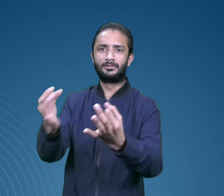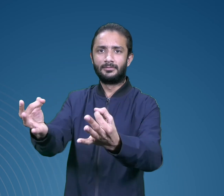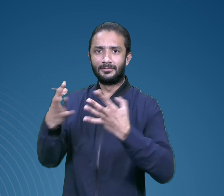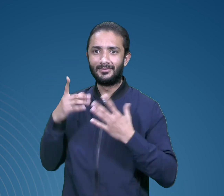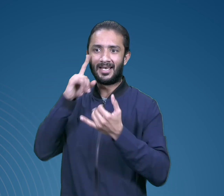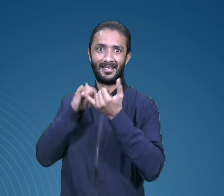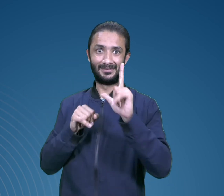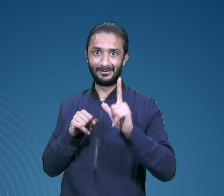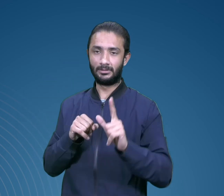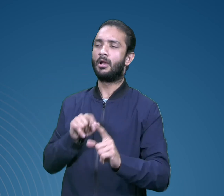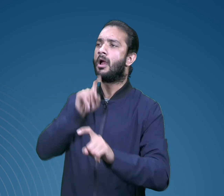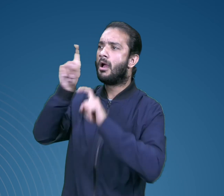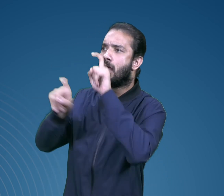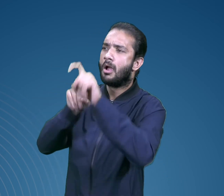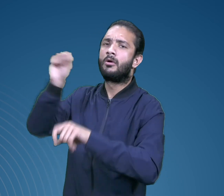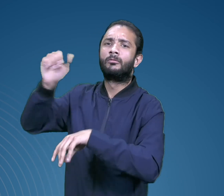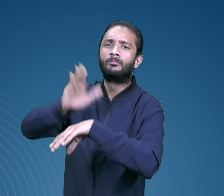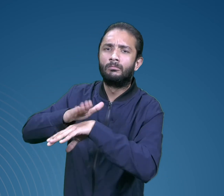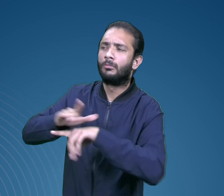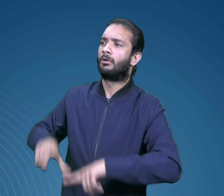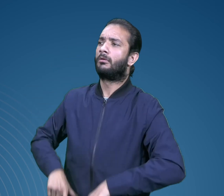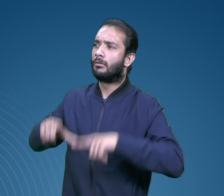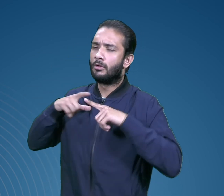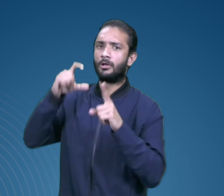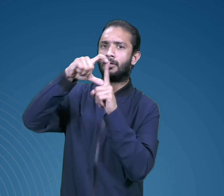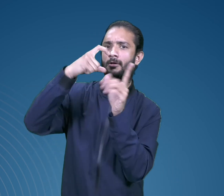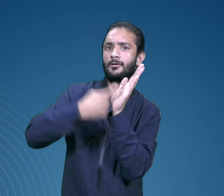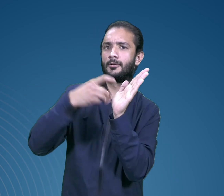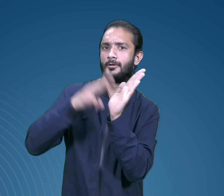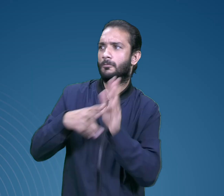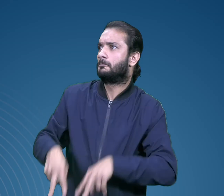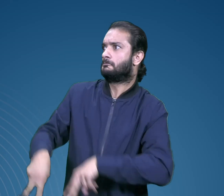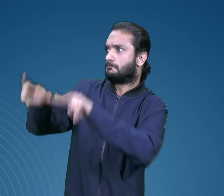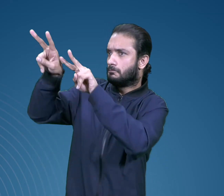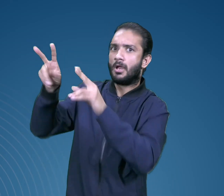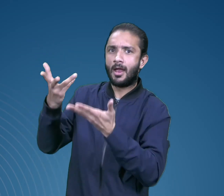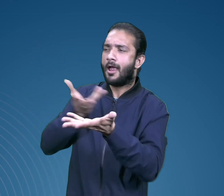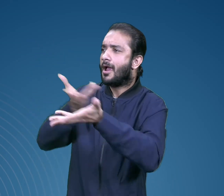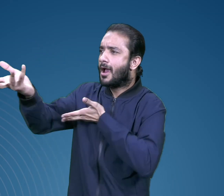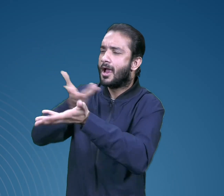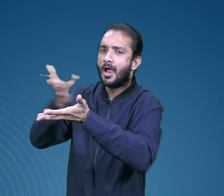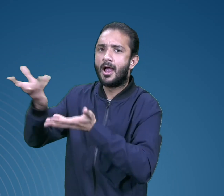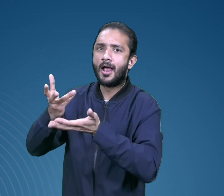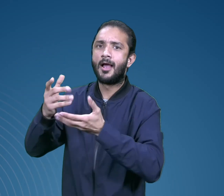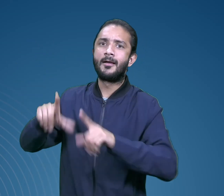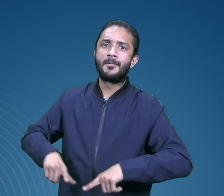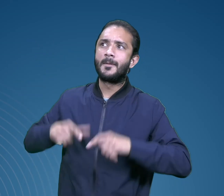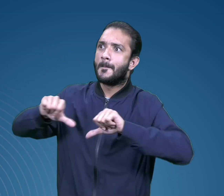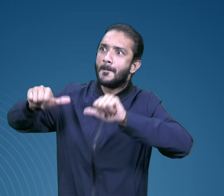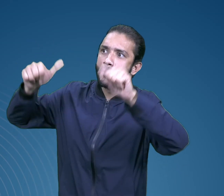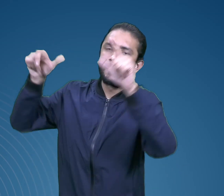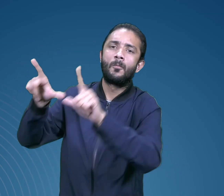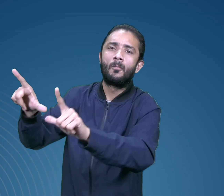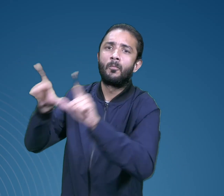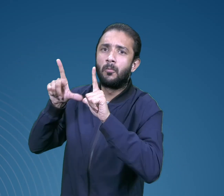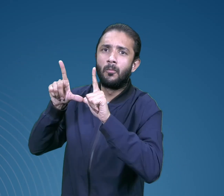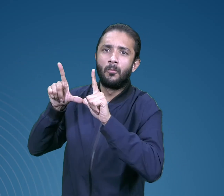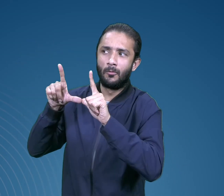their experiences; how they managed to become successful; hoping that these discussion inspire